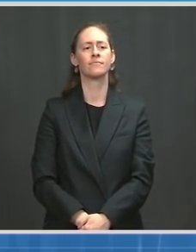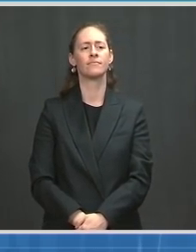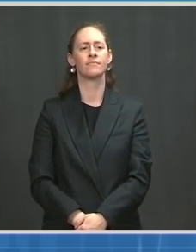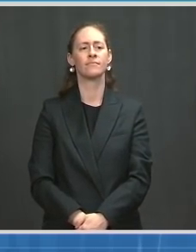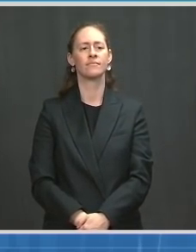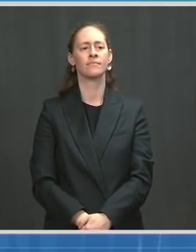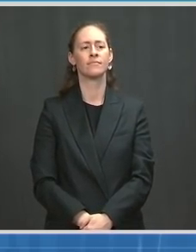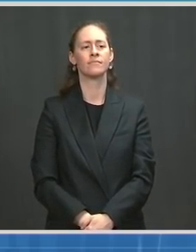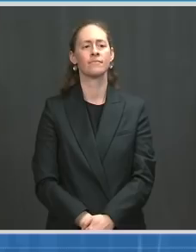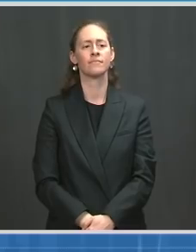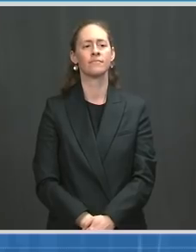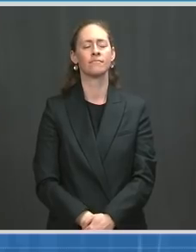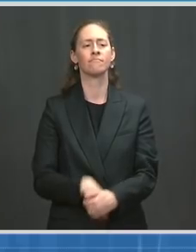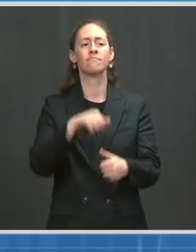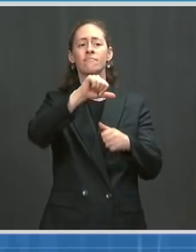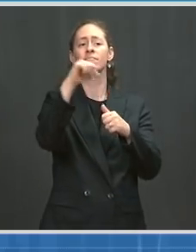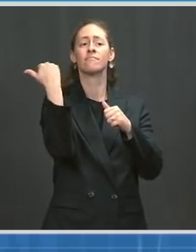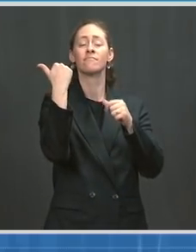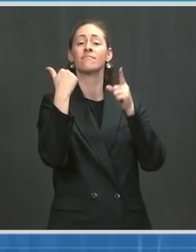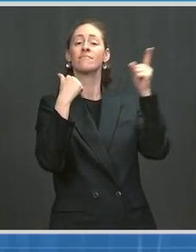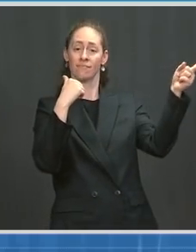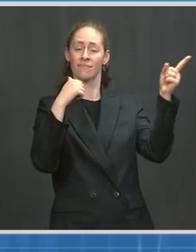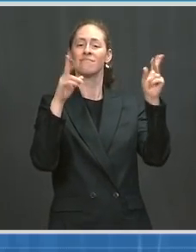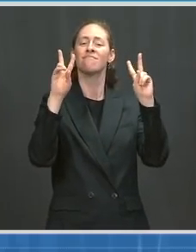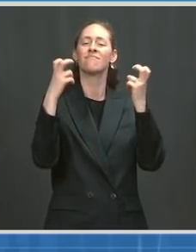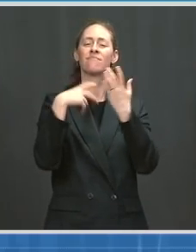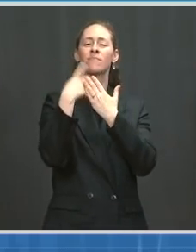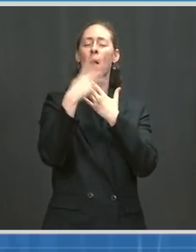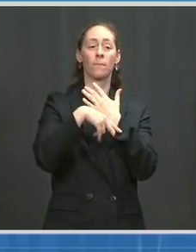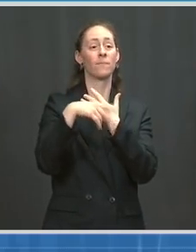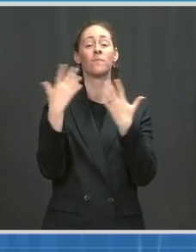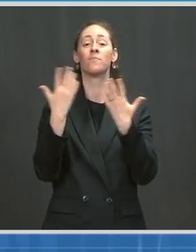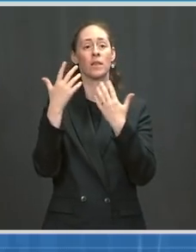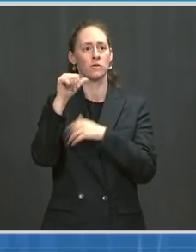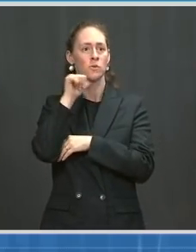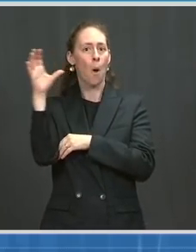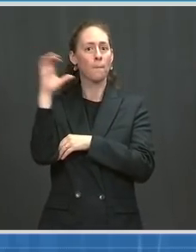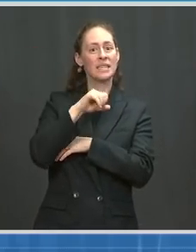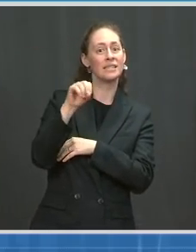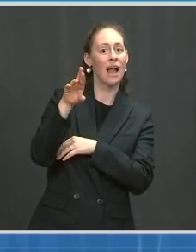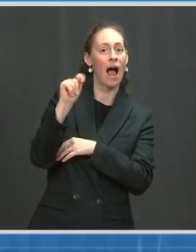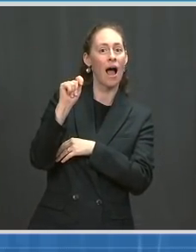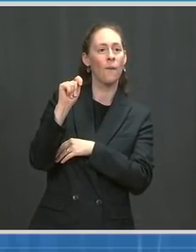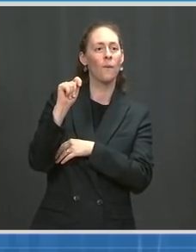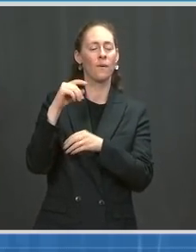to spread the word about the vaccine on all fronts: peer-to-peer texting, phone banking, social media,